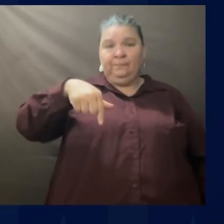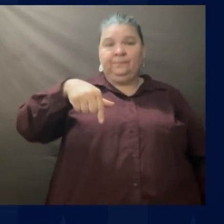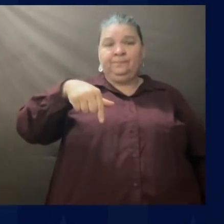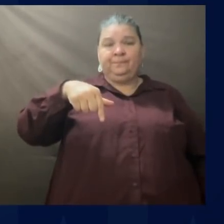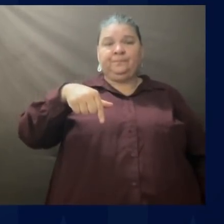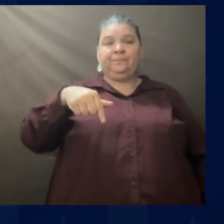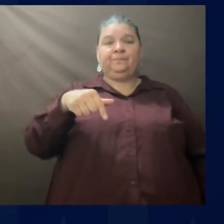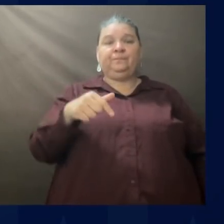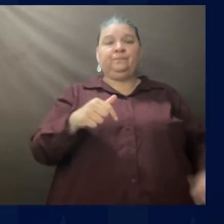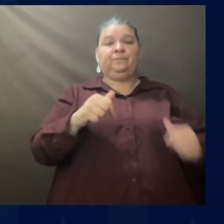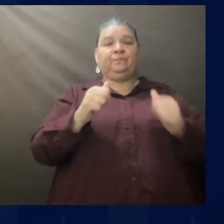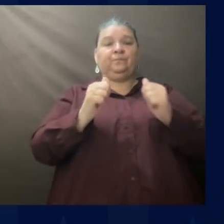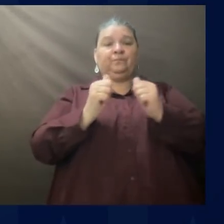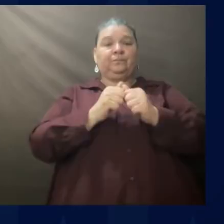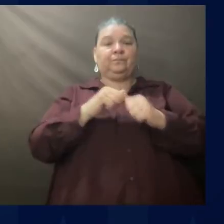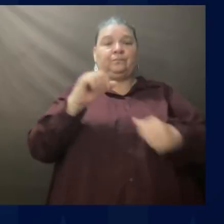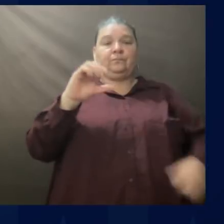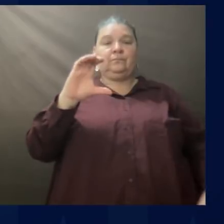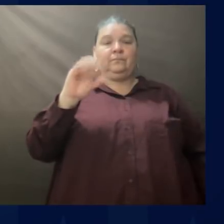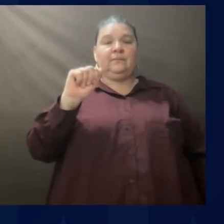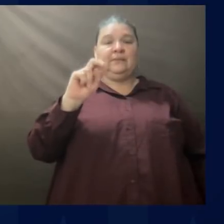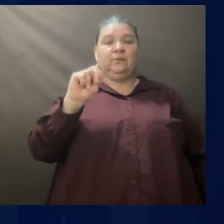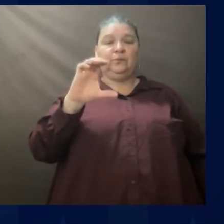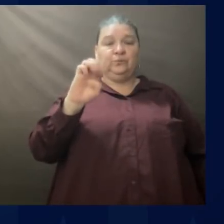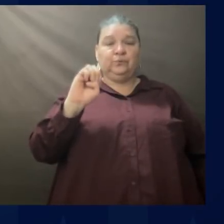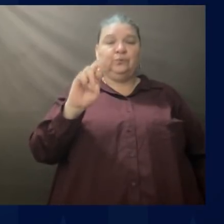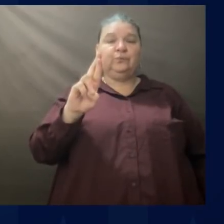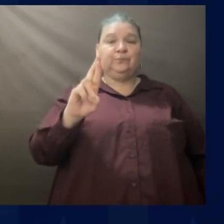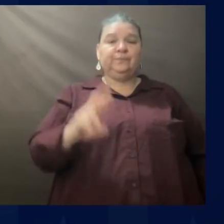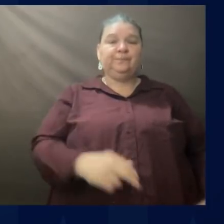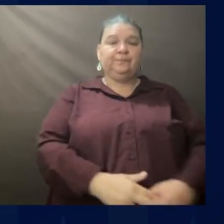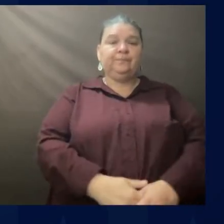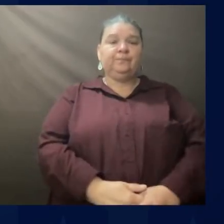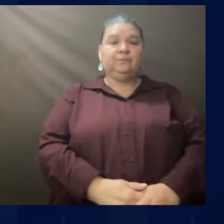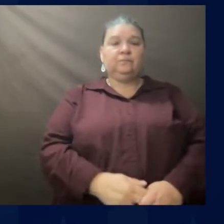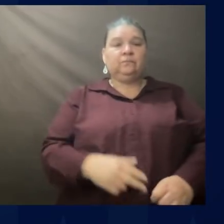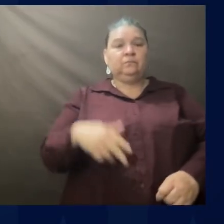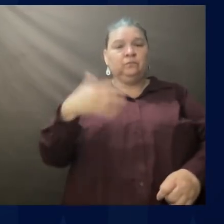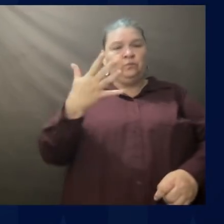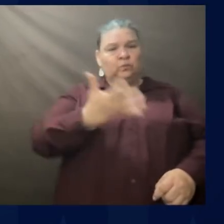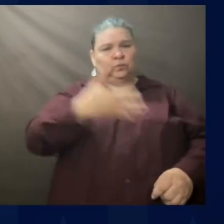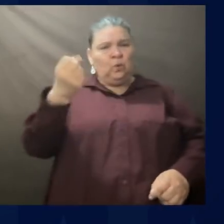stole -- and him from us. But still, it always feels to me on Memorial Day --